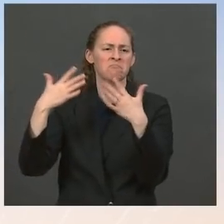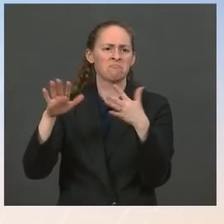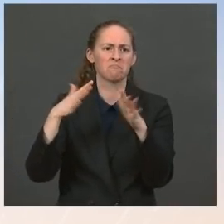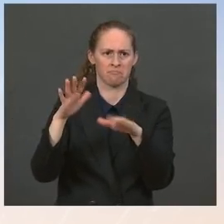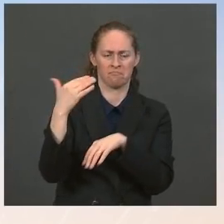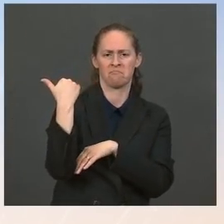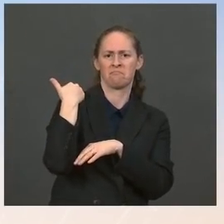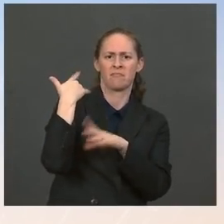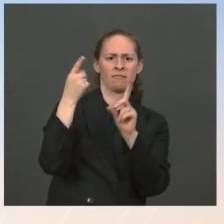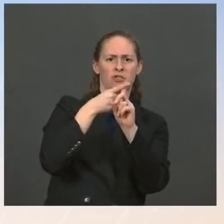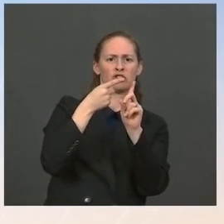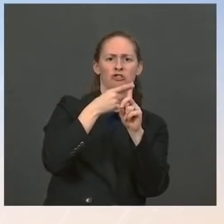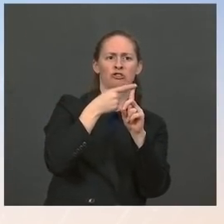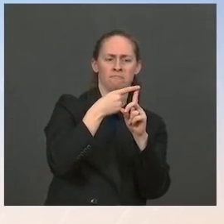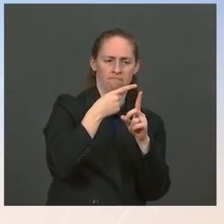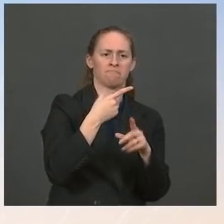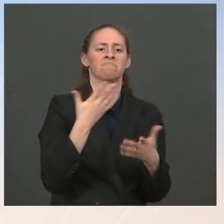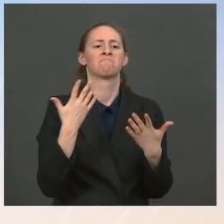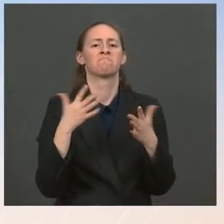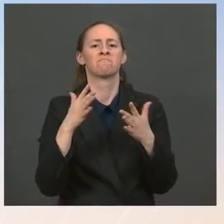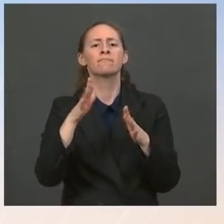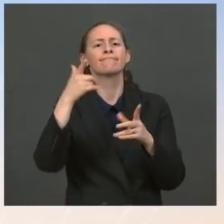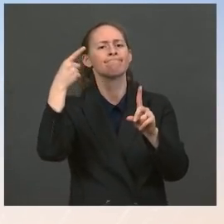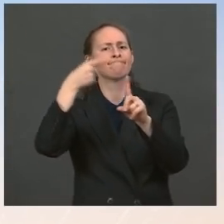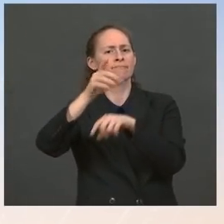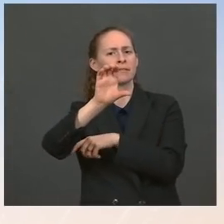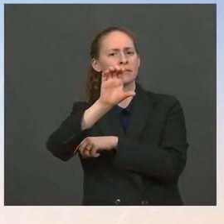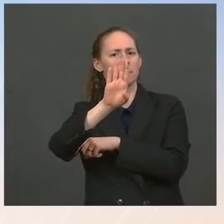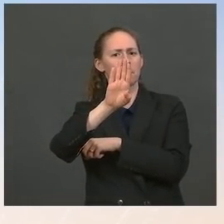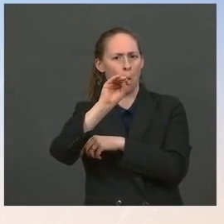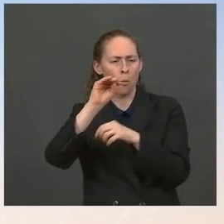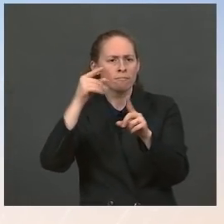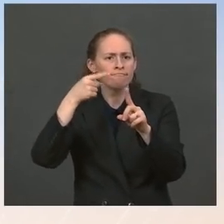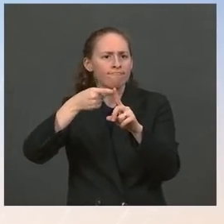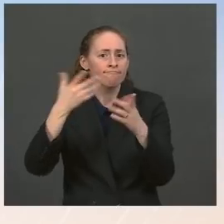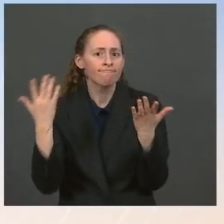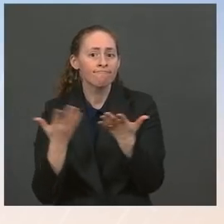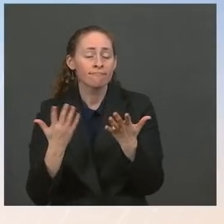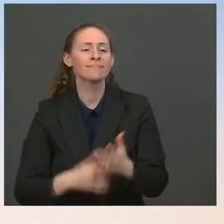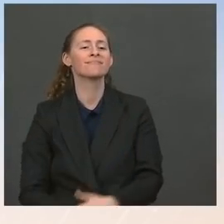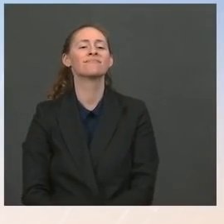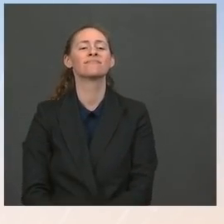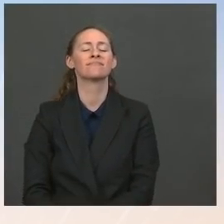before the CBO puts out their number. And we said that there's more -- it's going to be more than paid for.